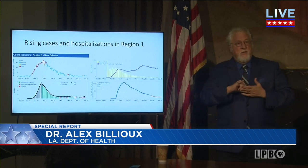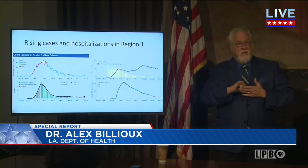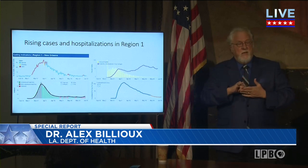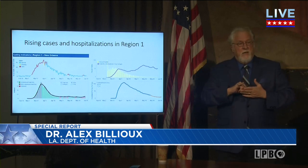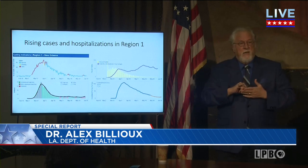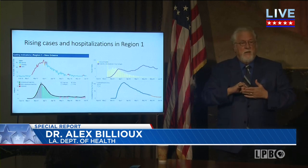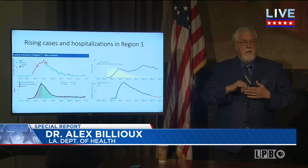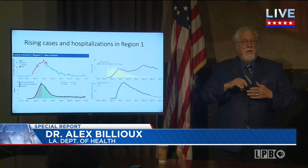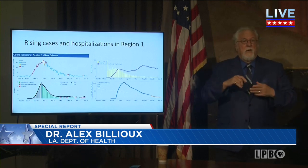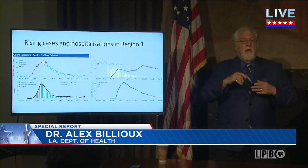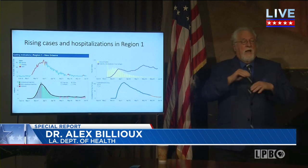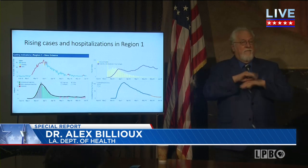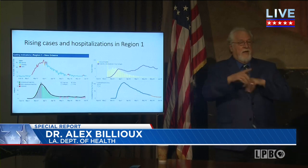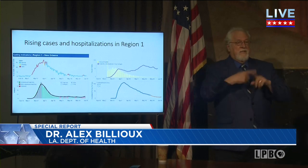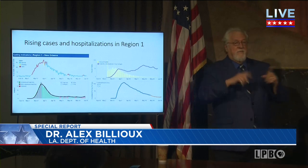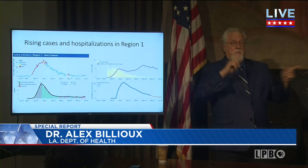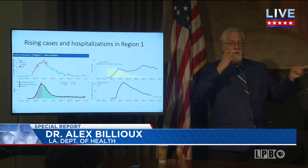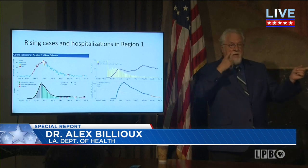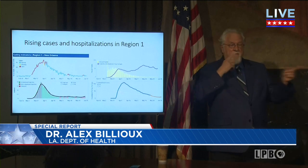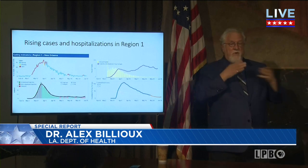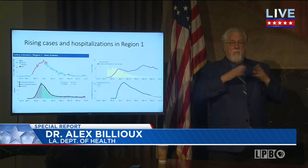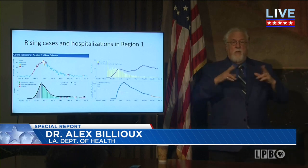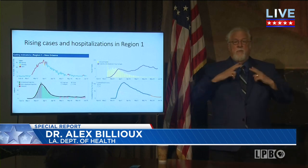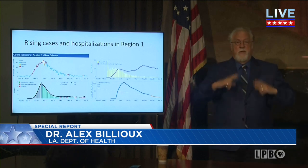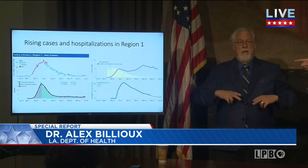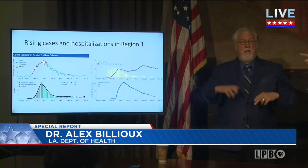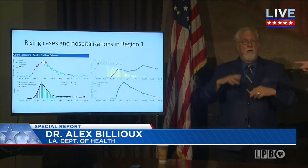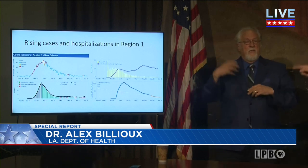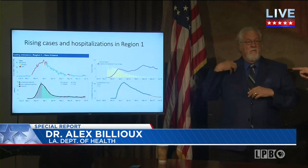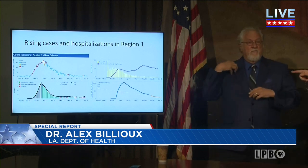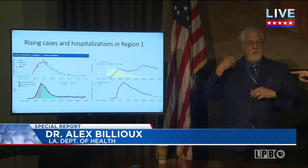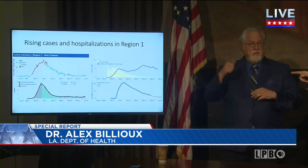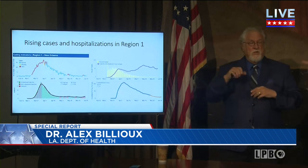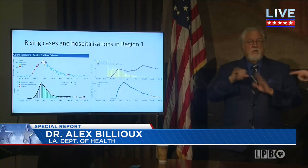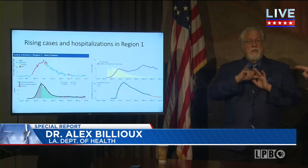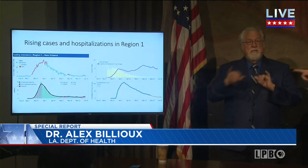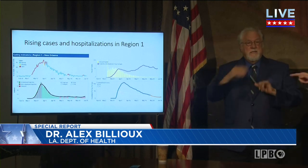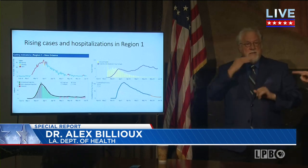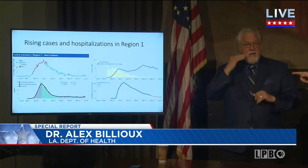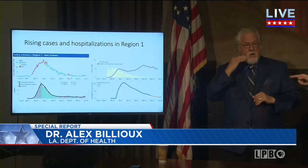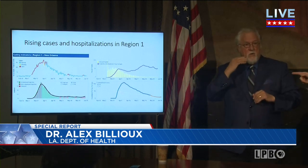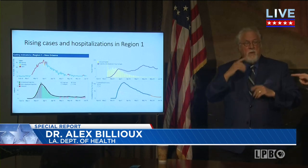LOUISIANA PEOPLE. THAT IS PEOPLE TAKING TO HEART THE ADVICE THAT YOU WERE GETTING